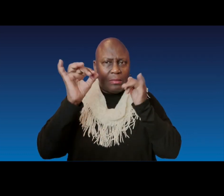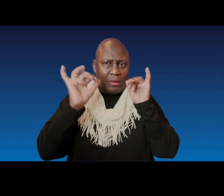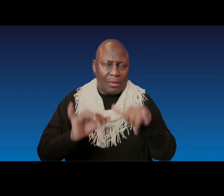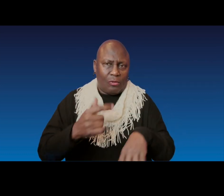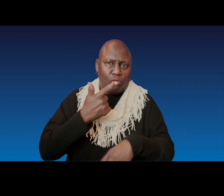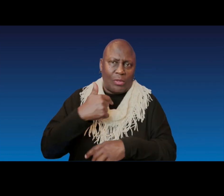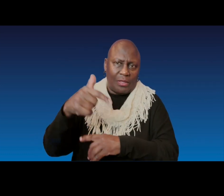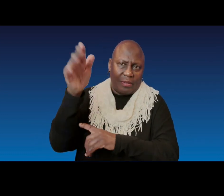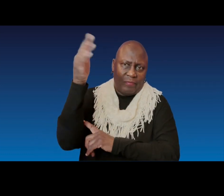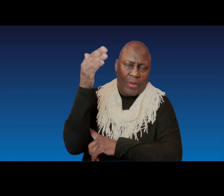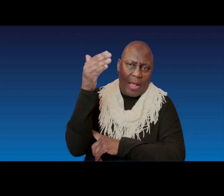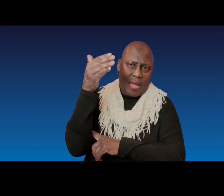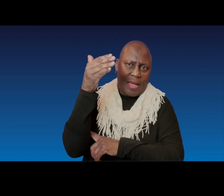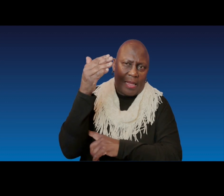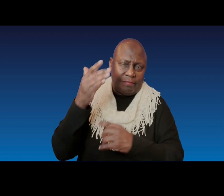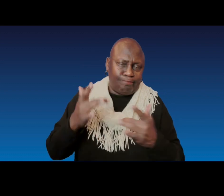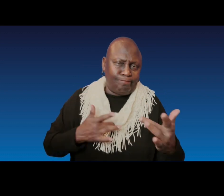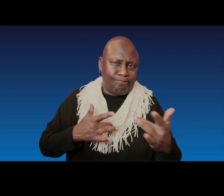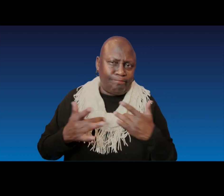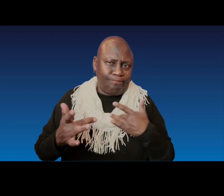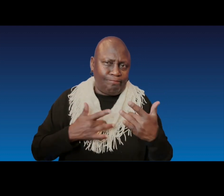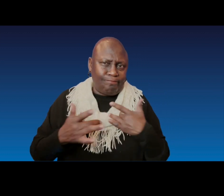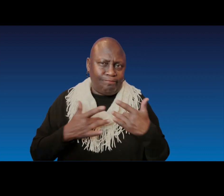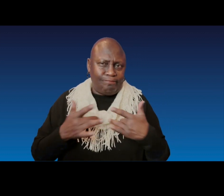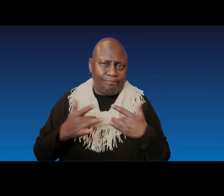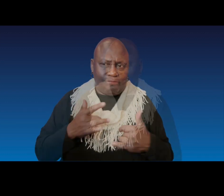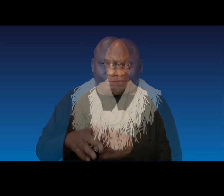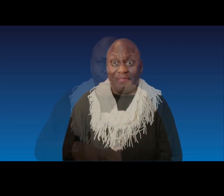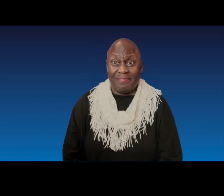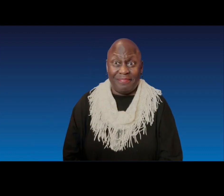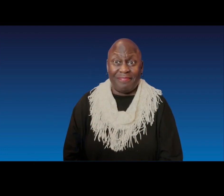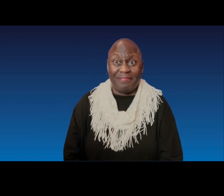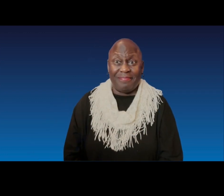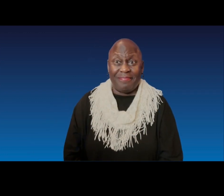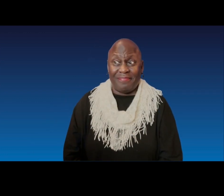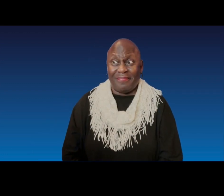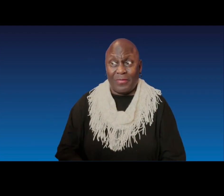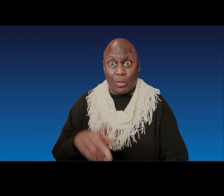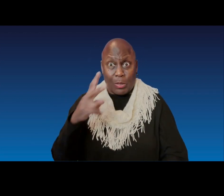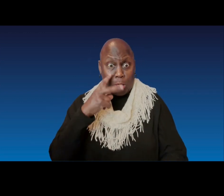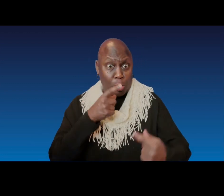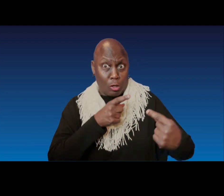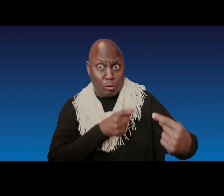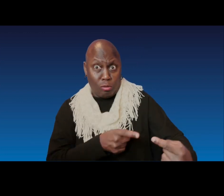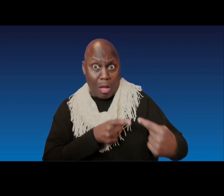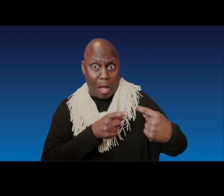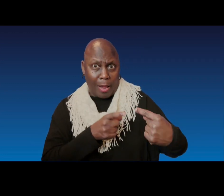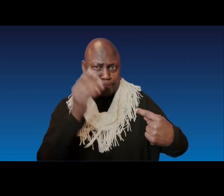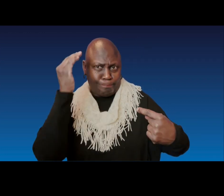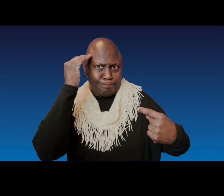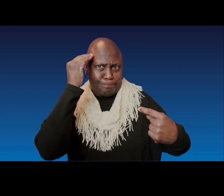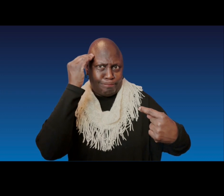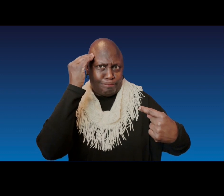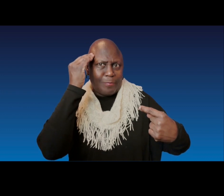and they struggle to use language freely or to think freely. That's a red flag and it's concerning